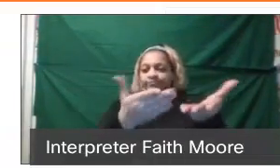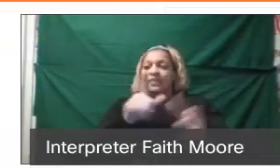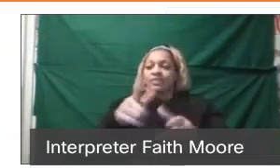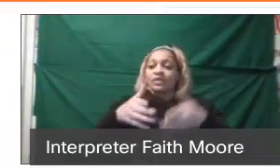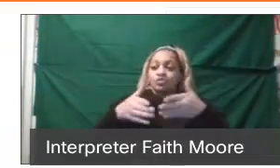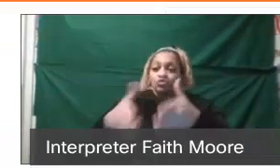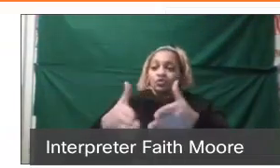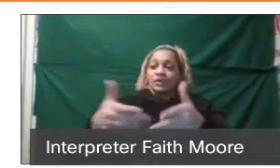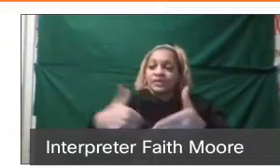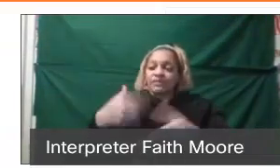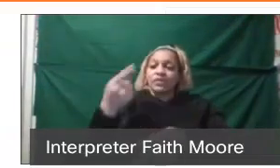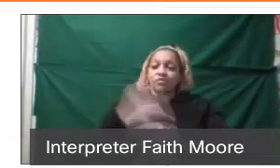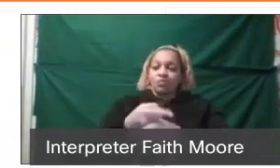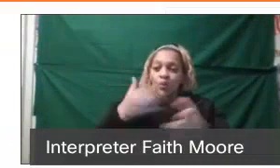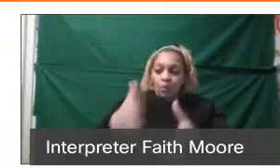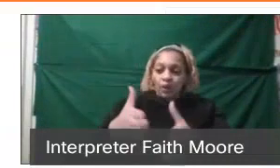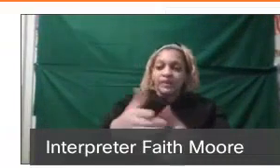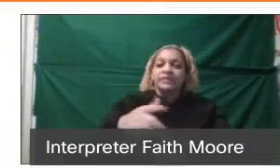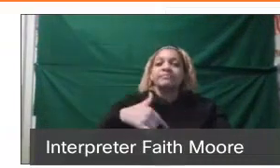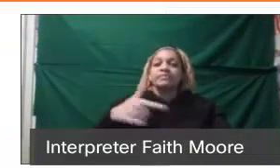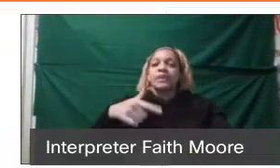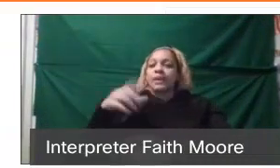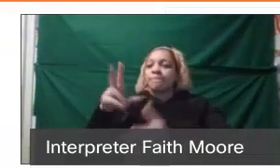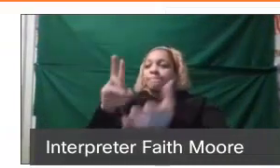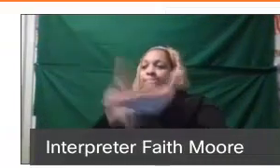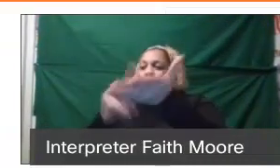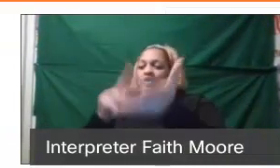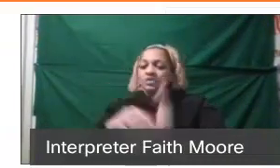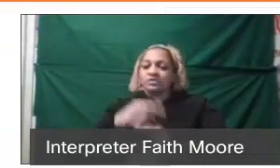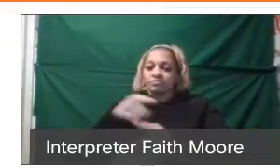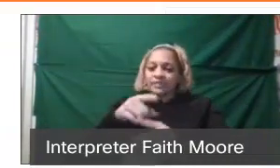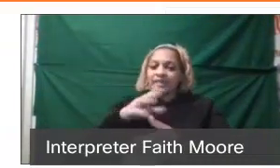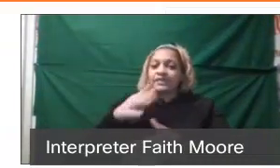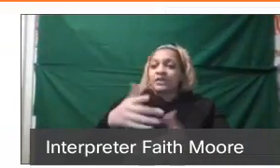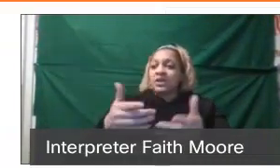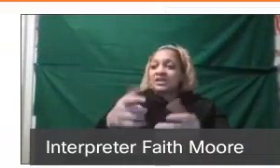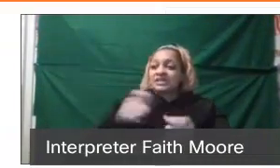The trail has centerline edge line markings and we may also consider green paint for conflict zones.